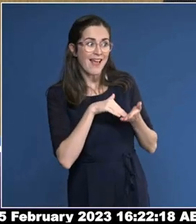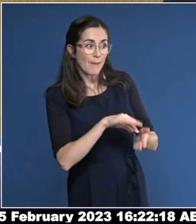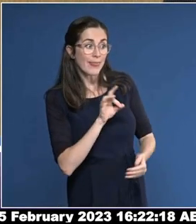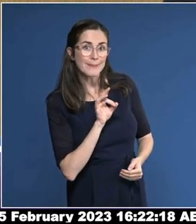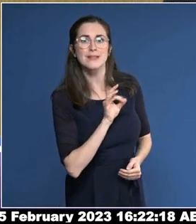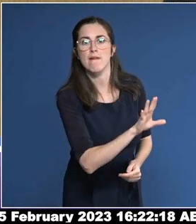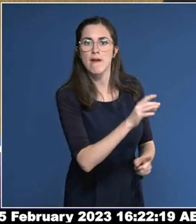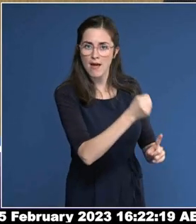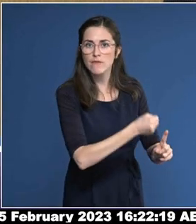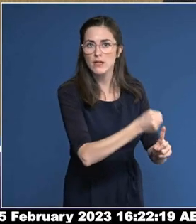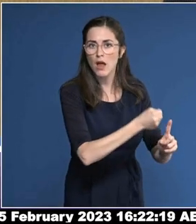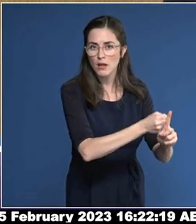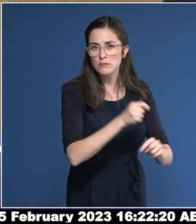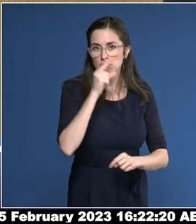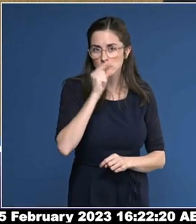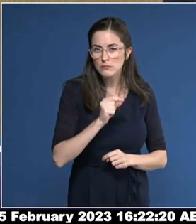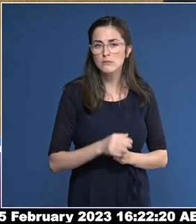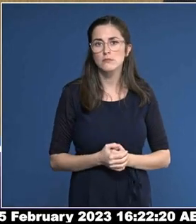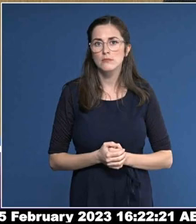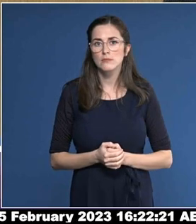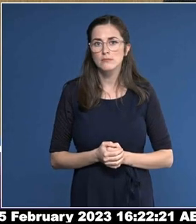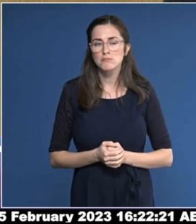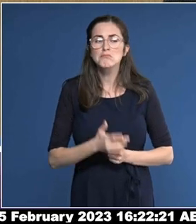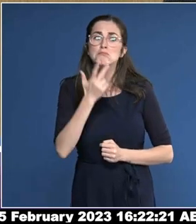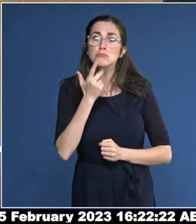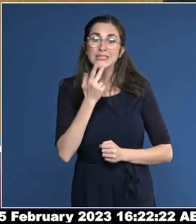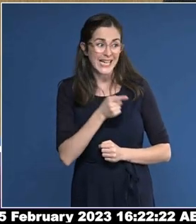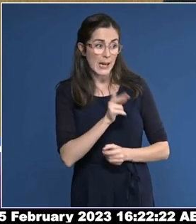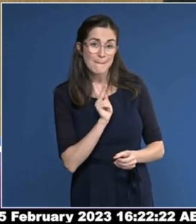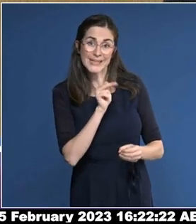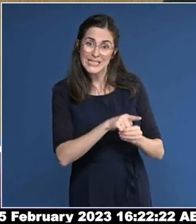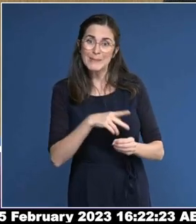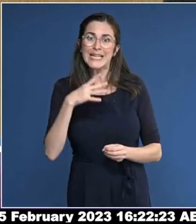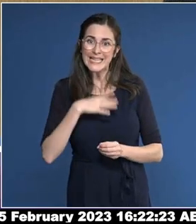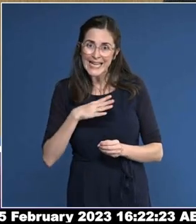Where a participant might require more robust advocacy supports - that could be